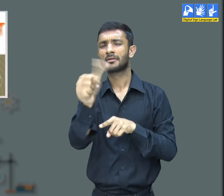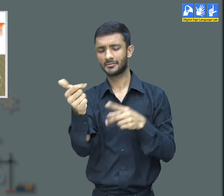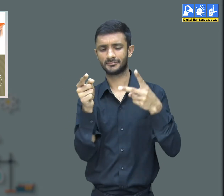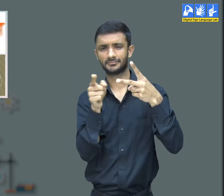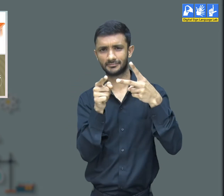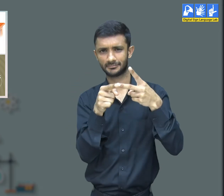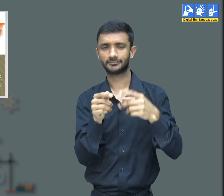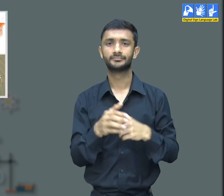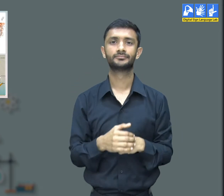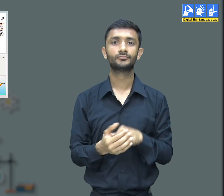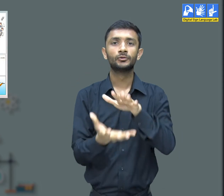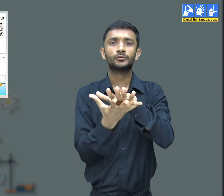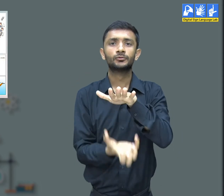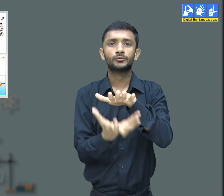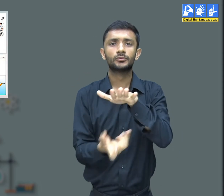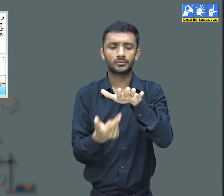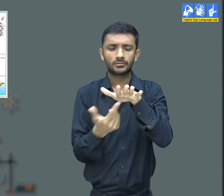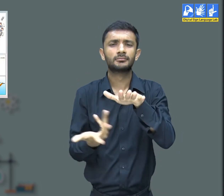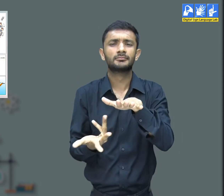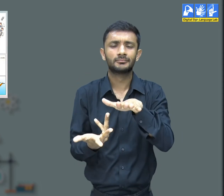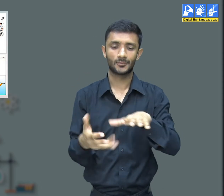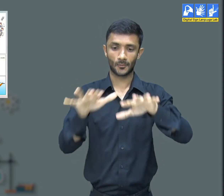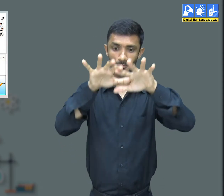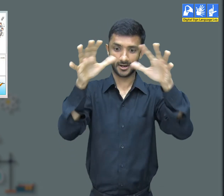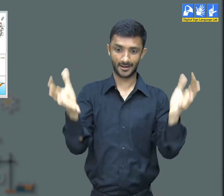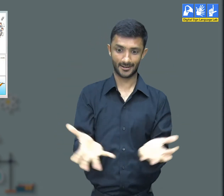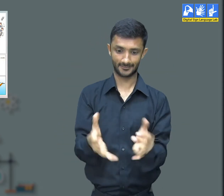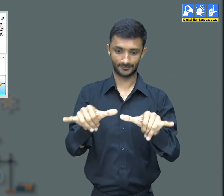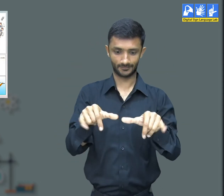Another example, our earth has gravity.